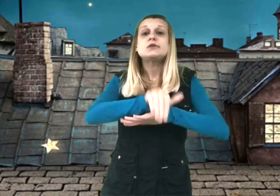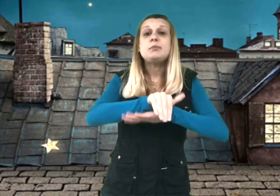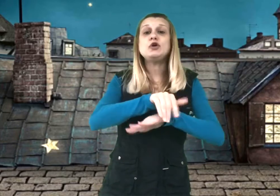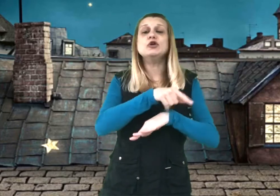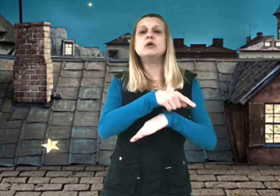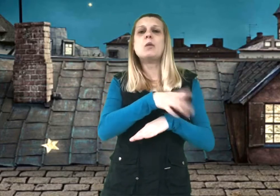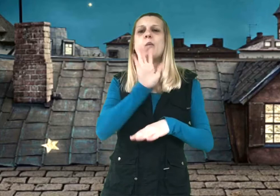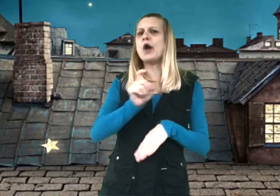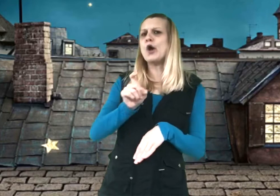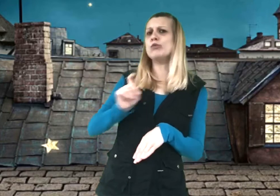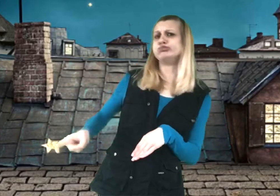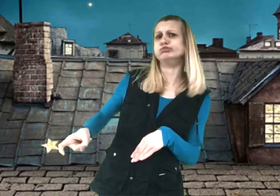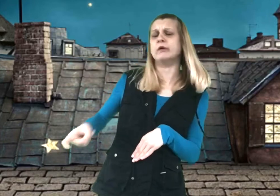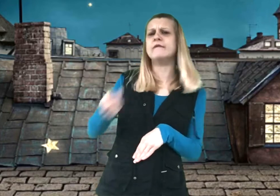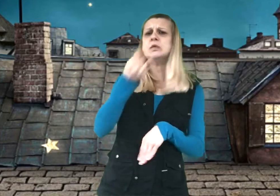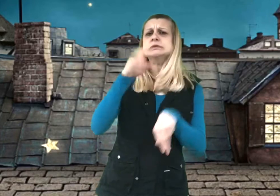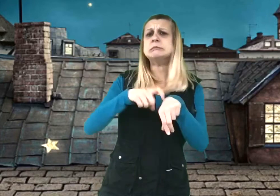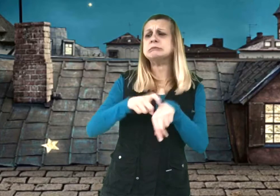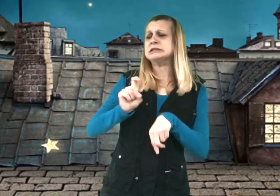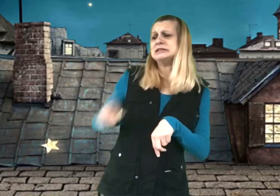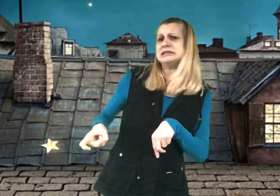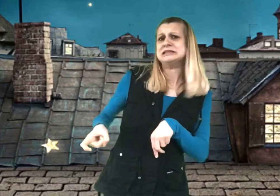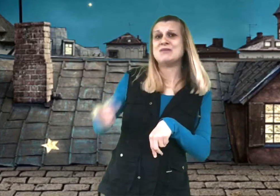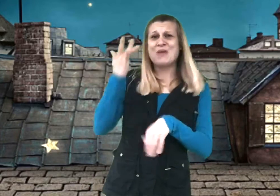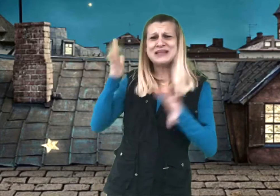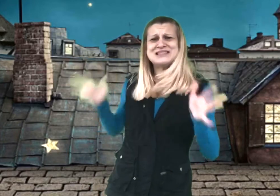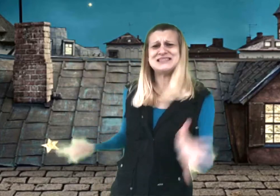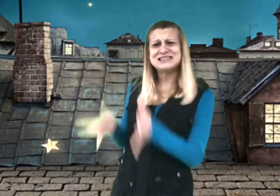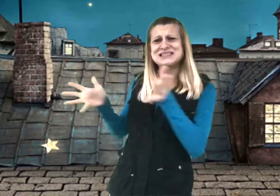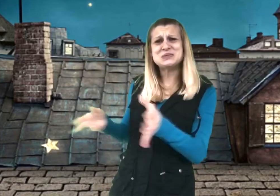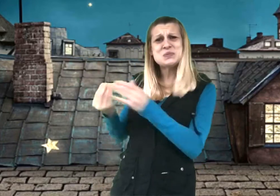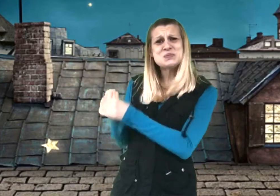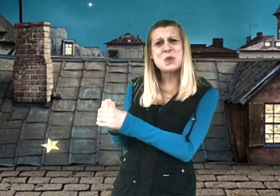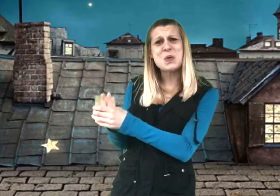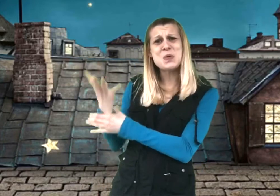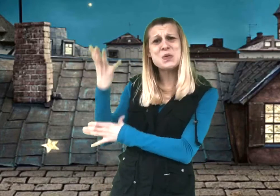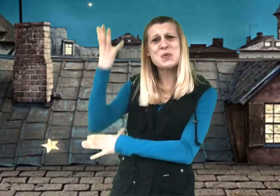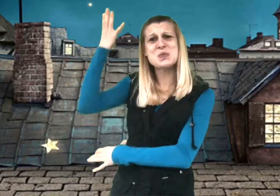so that they could give it to him, because Charlie was a growing boy.